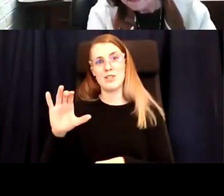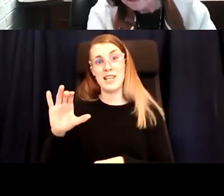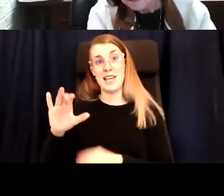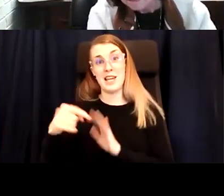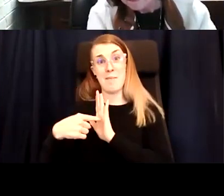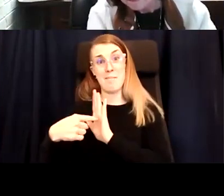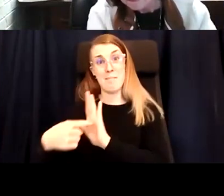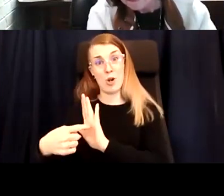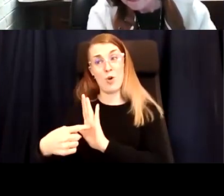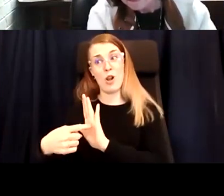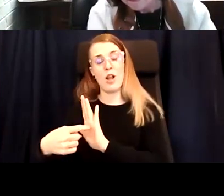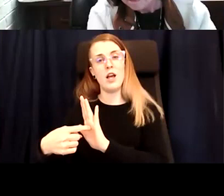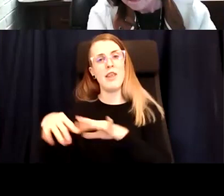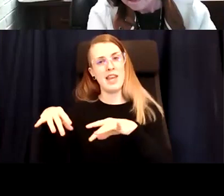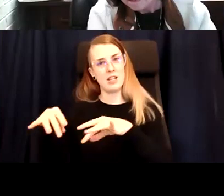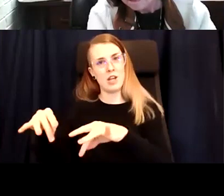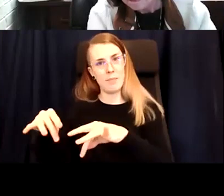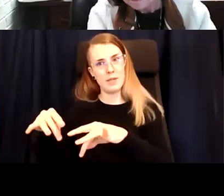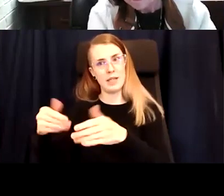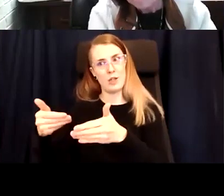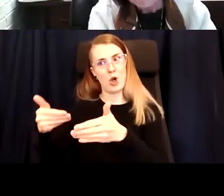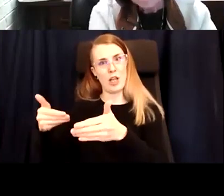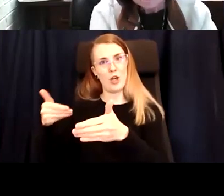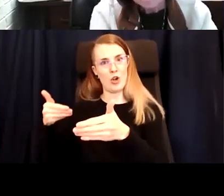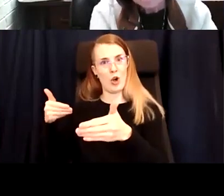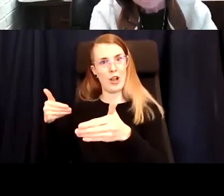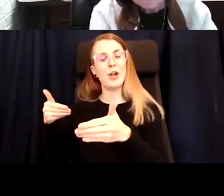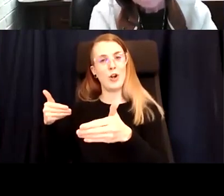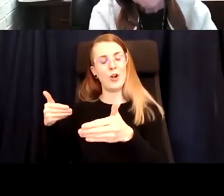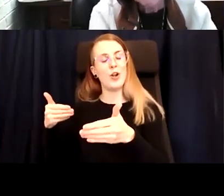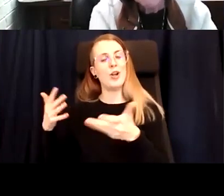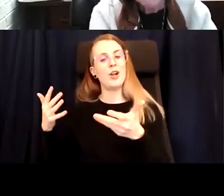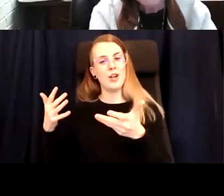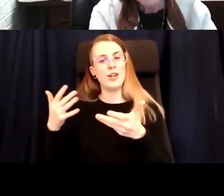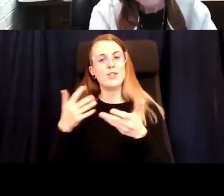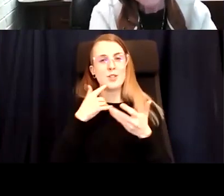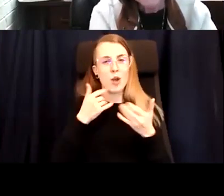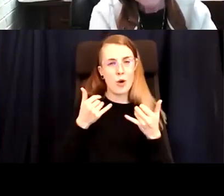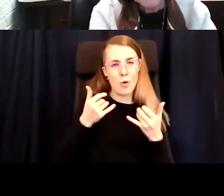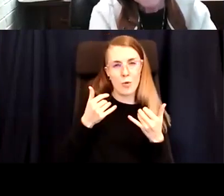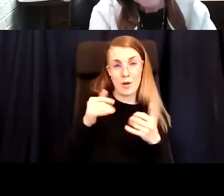and earlier, I think with Andy and Gina can attest to, we're still kind of new, so we're still trying to figure it out.